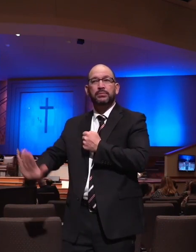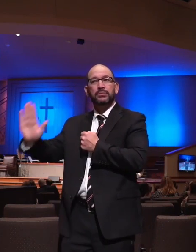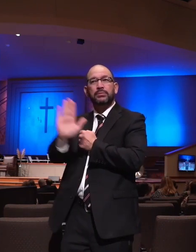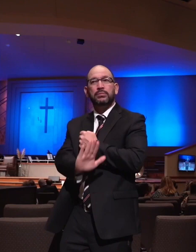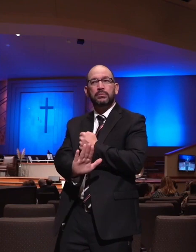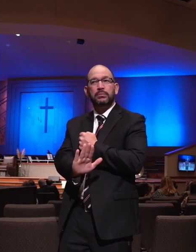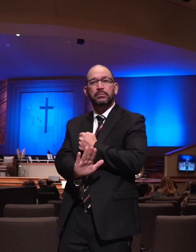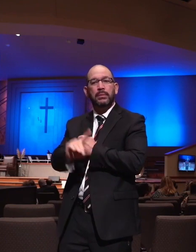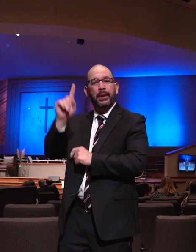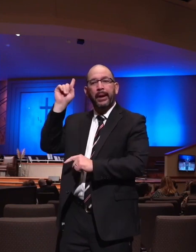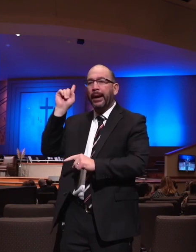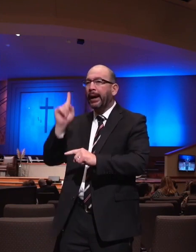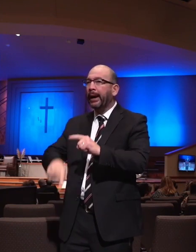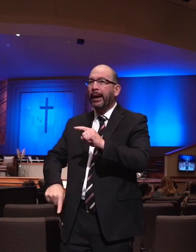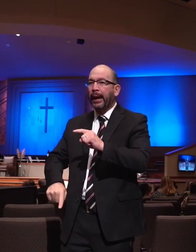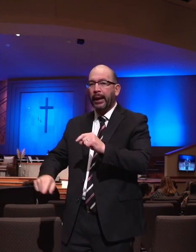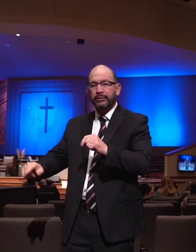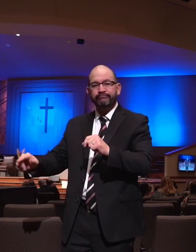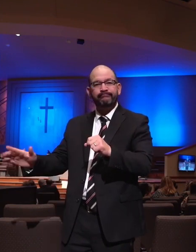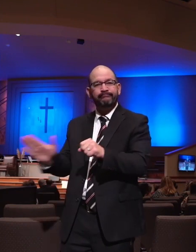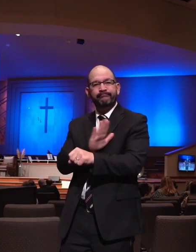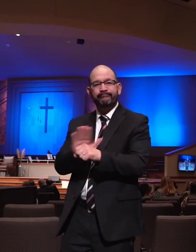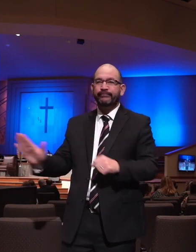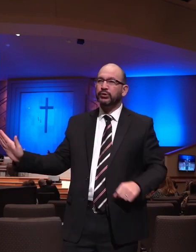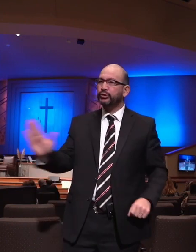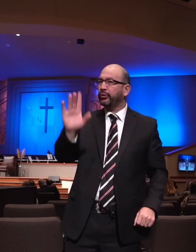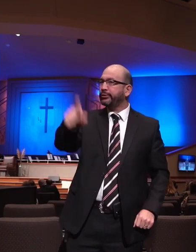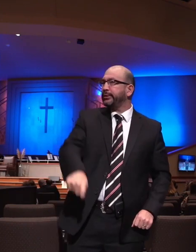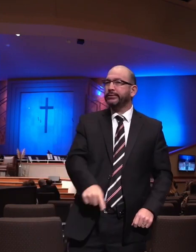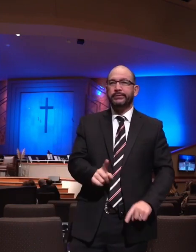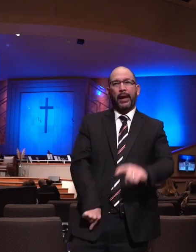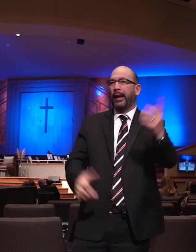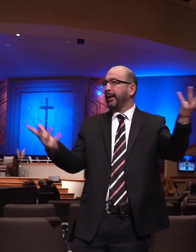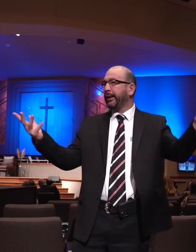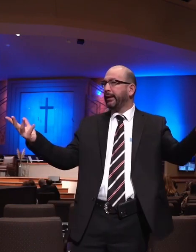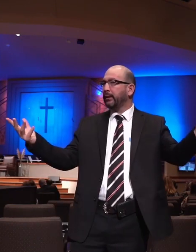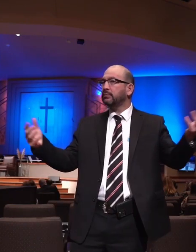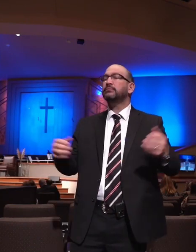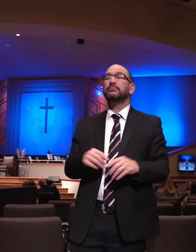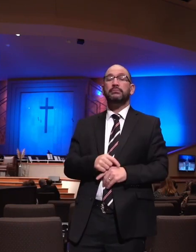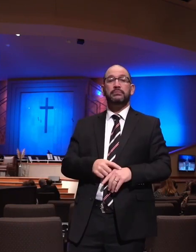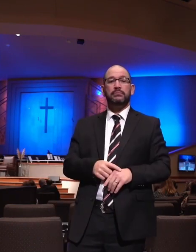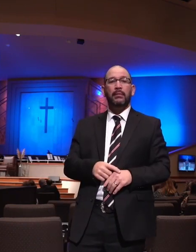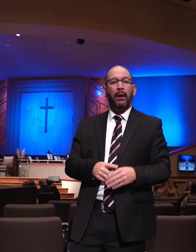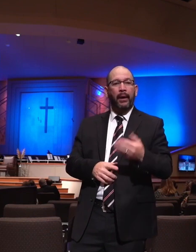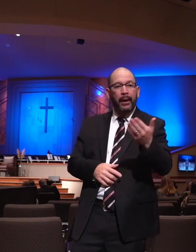to provide the needs that man has and so one government thinks another government